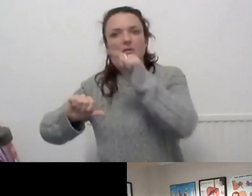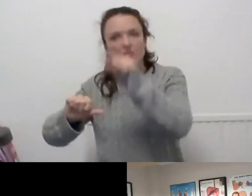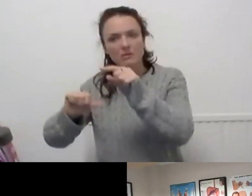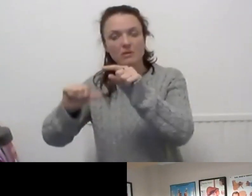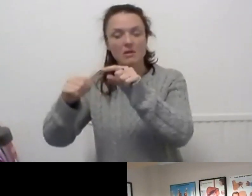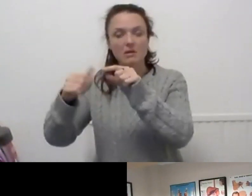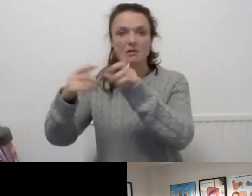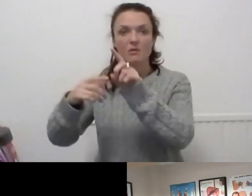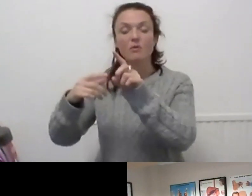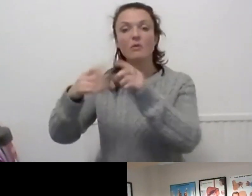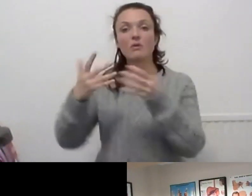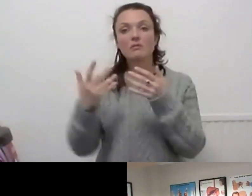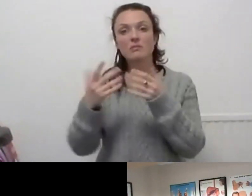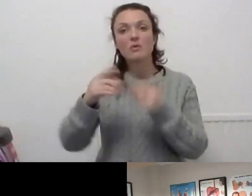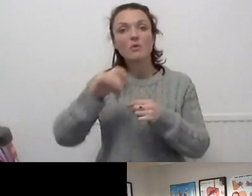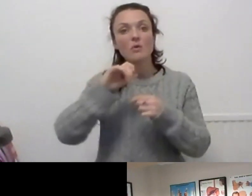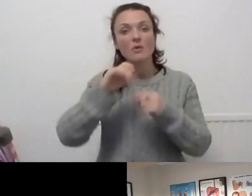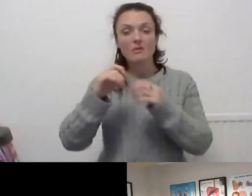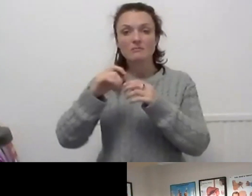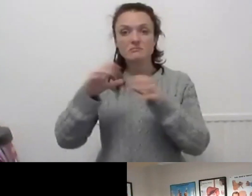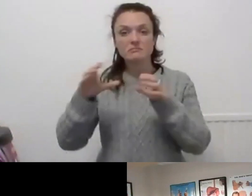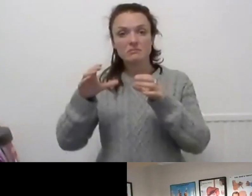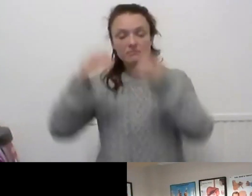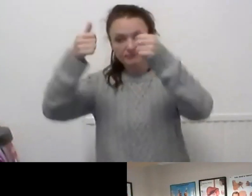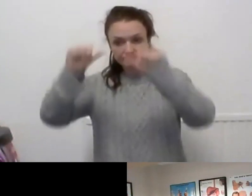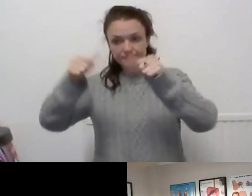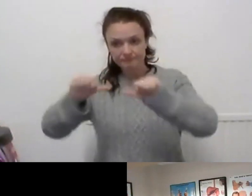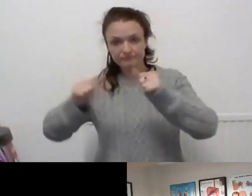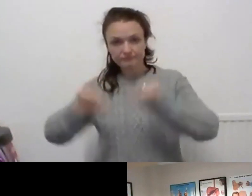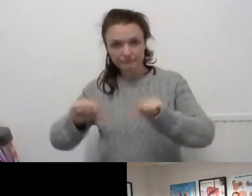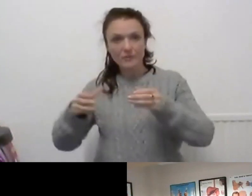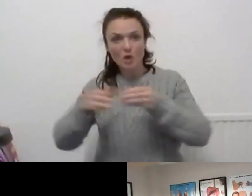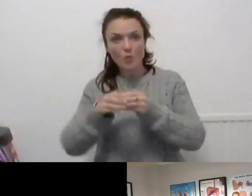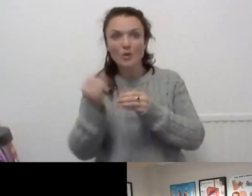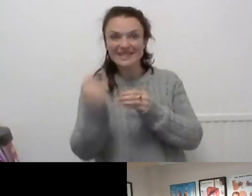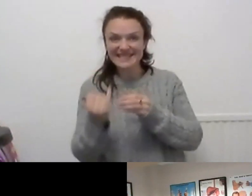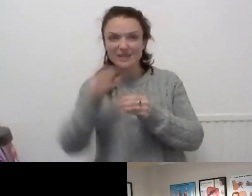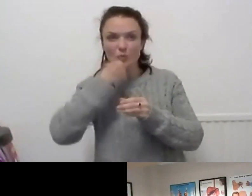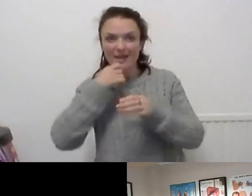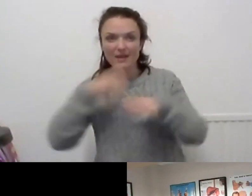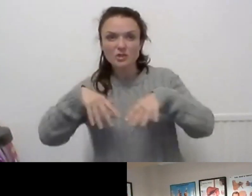And in cohort six, which will hopefully be in early March through March, we'll get to cohort